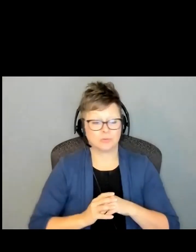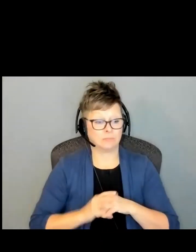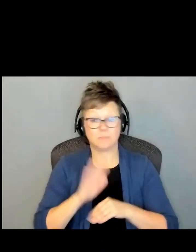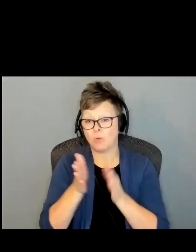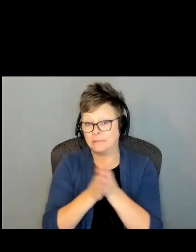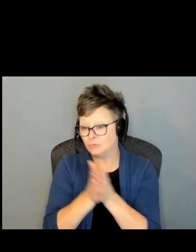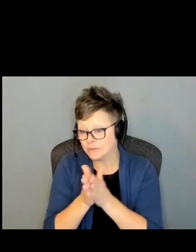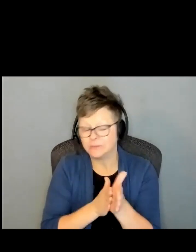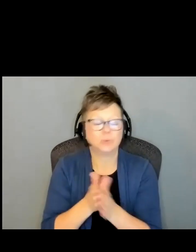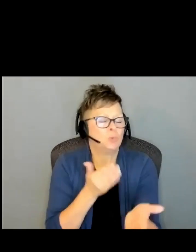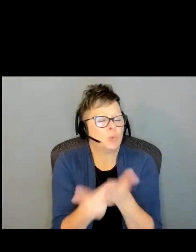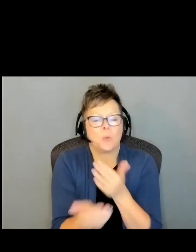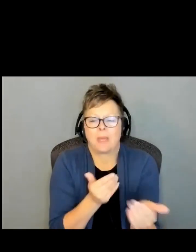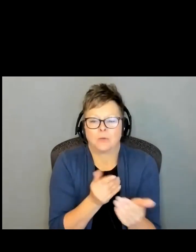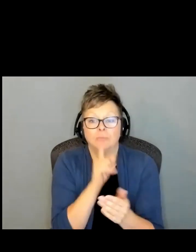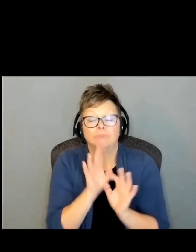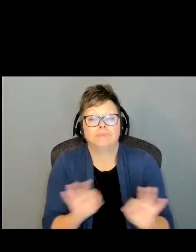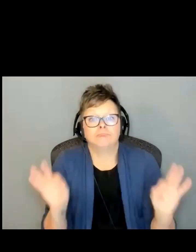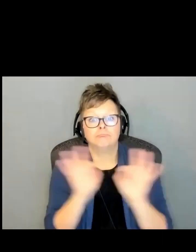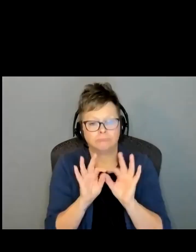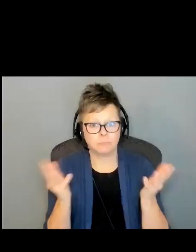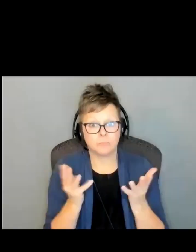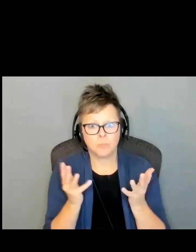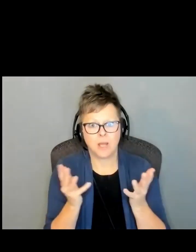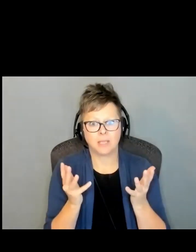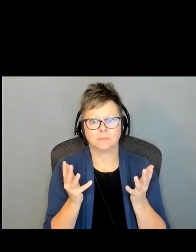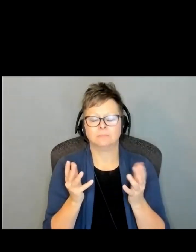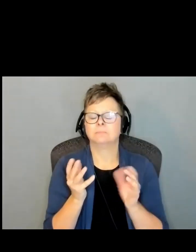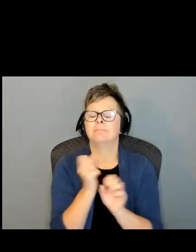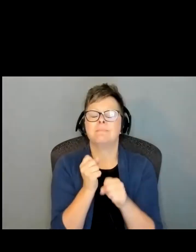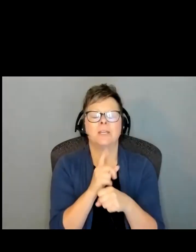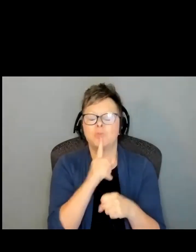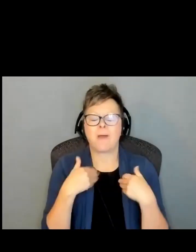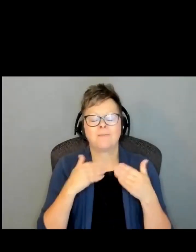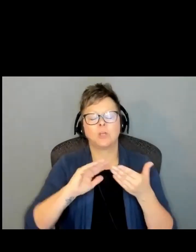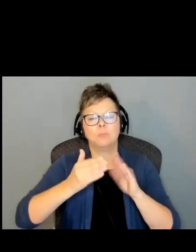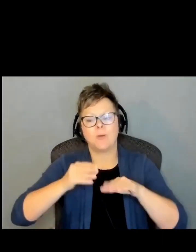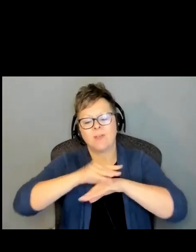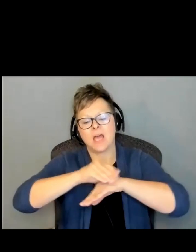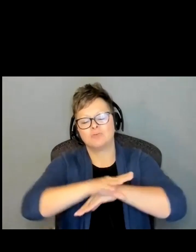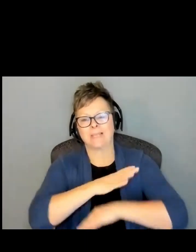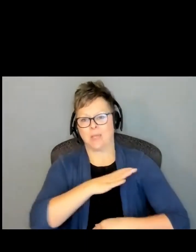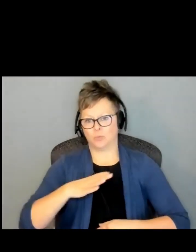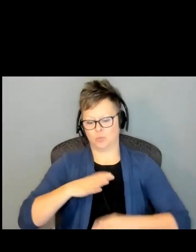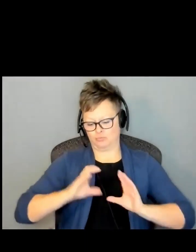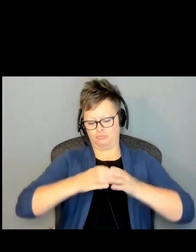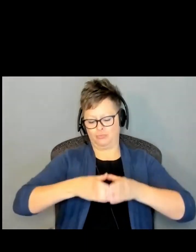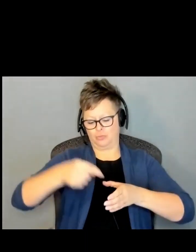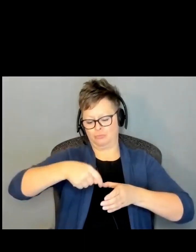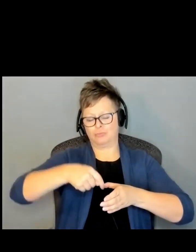recommend establishing an approach to community advisory councils or community advisory groups.